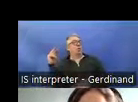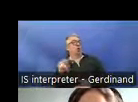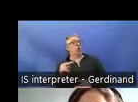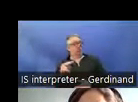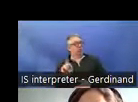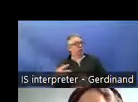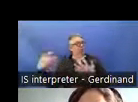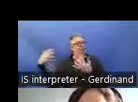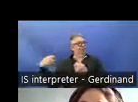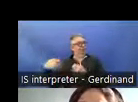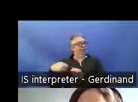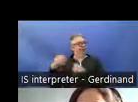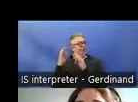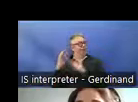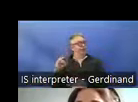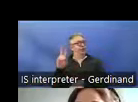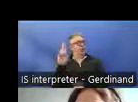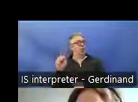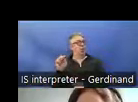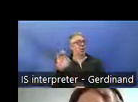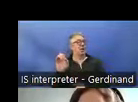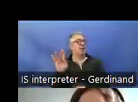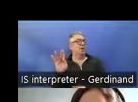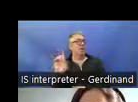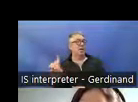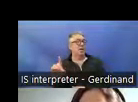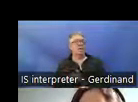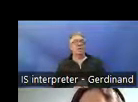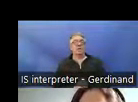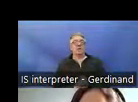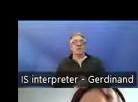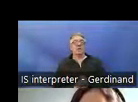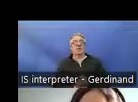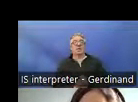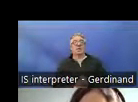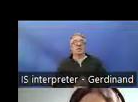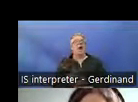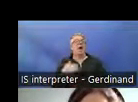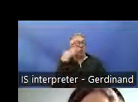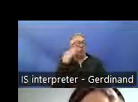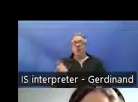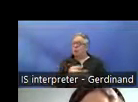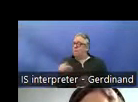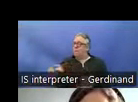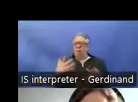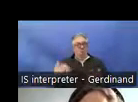I know that there were some attempts, already, to develop this type of project, but we definitely